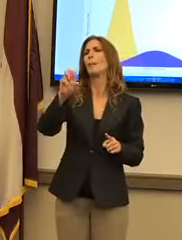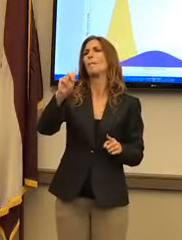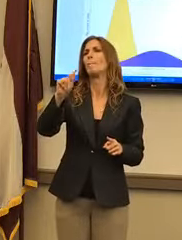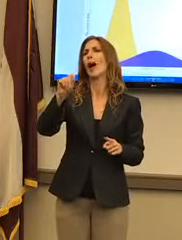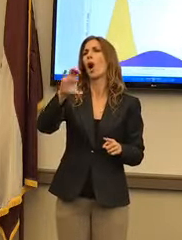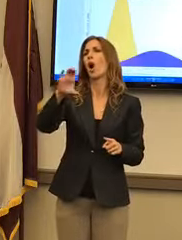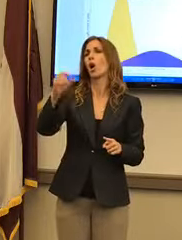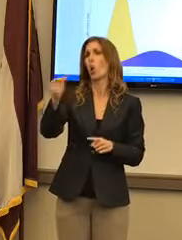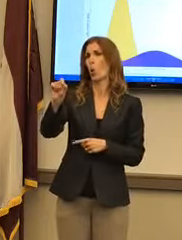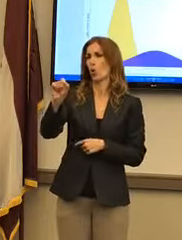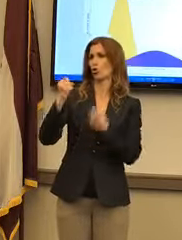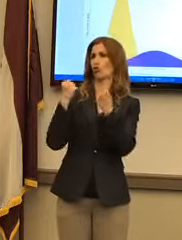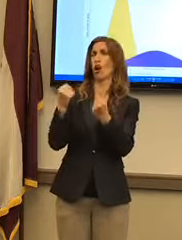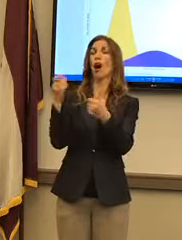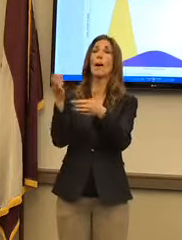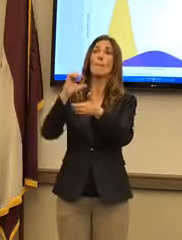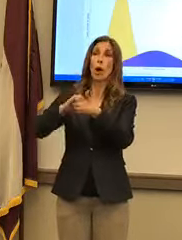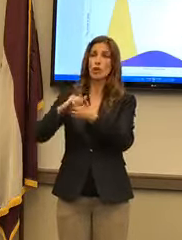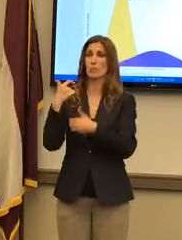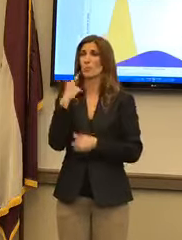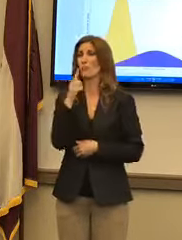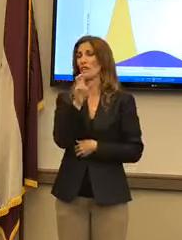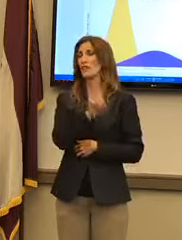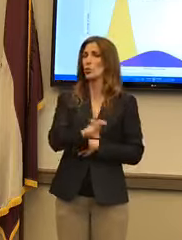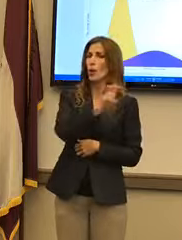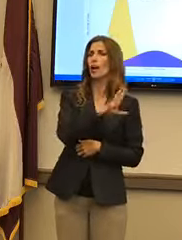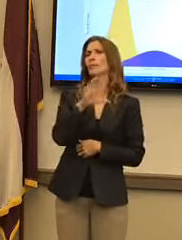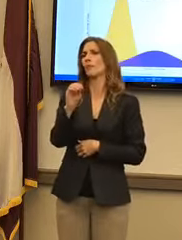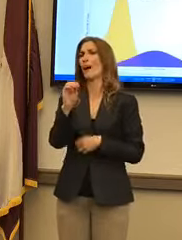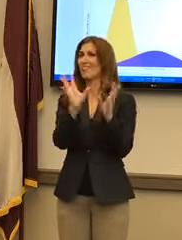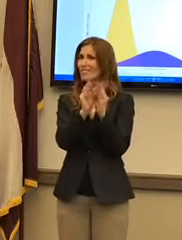partnership between the Valley Forge tourism and convention board and DJB